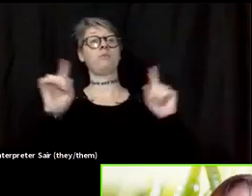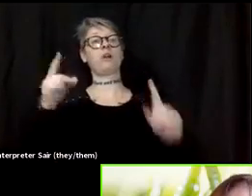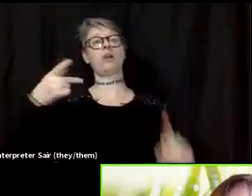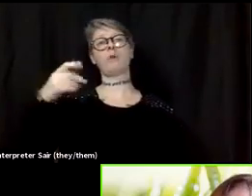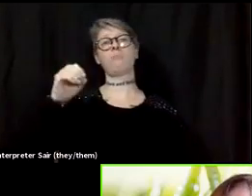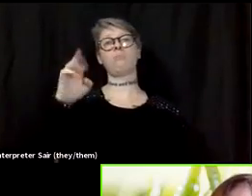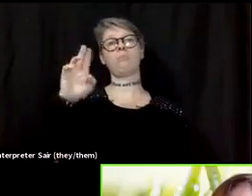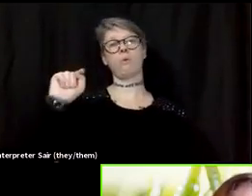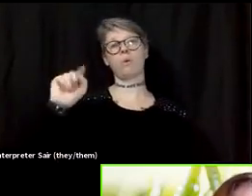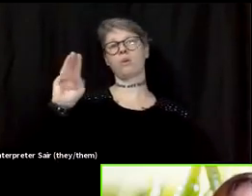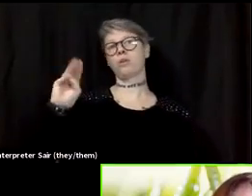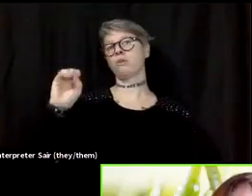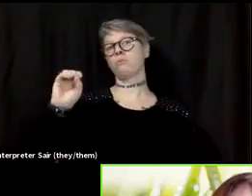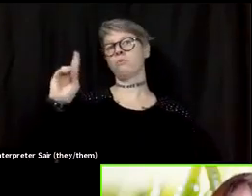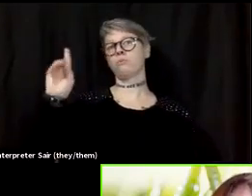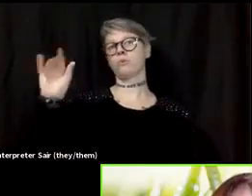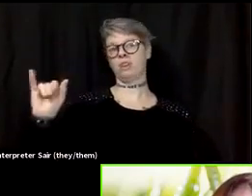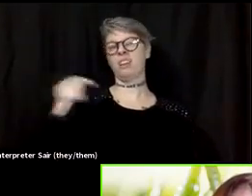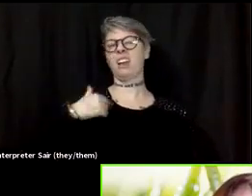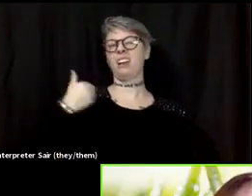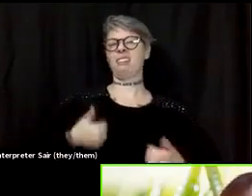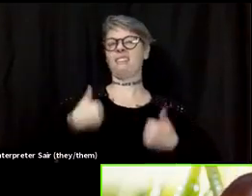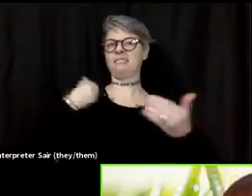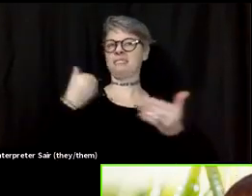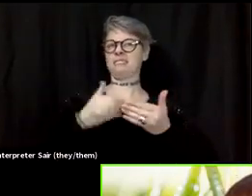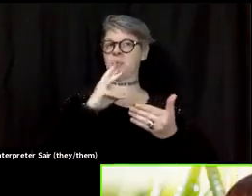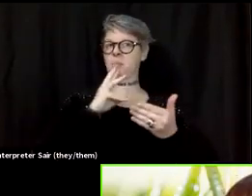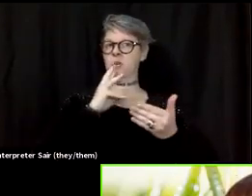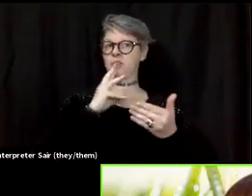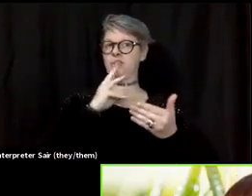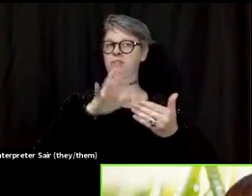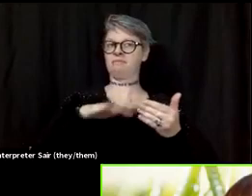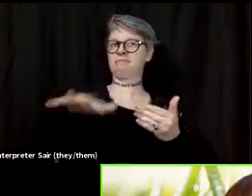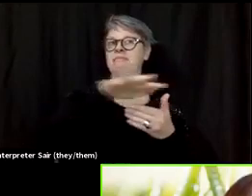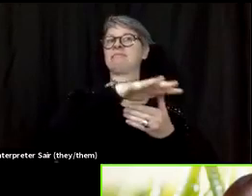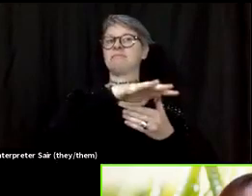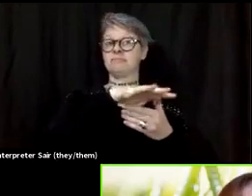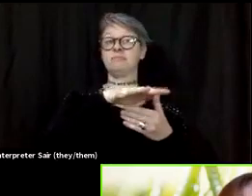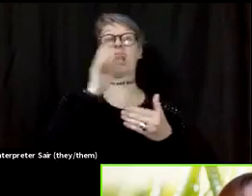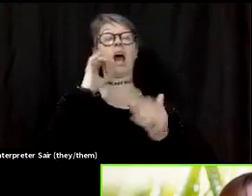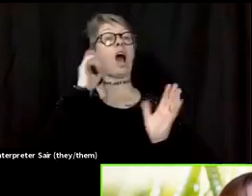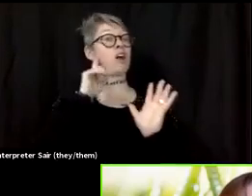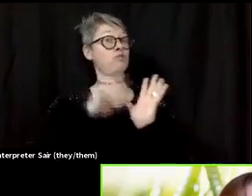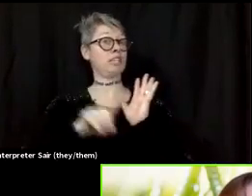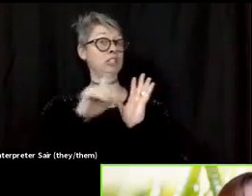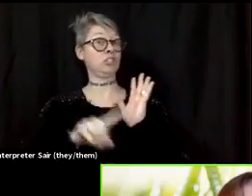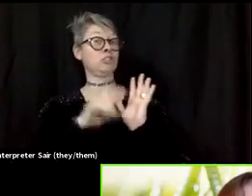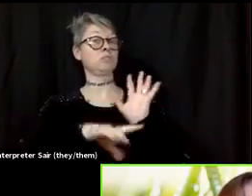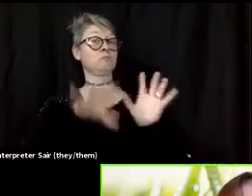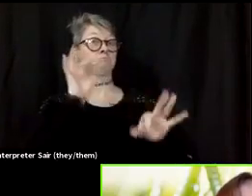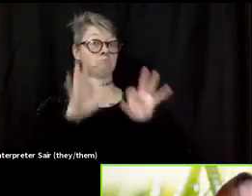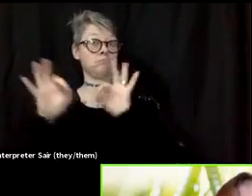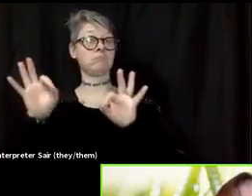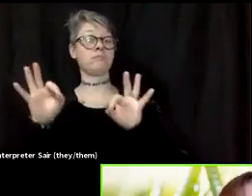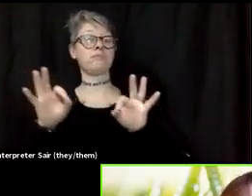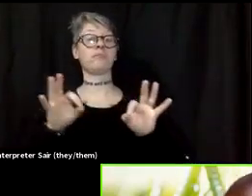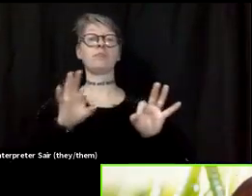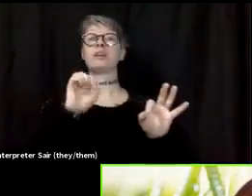All my relations. I'm in Port Moody so I'm pray I'm in Port Moody so I'm pretty close to the water, and. I've looked it up and I've looked it up, and apparently.